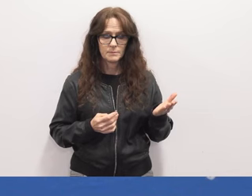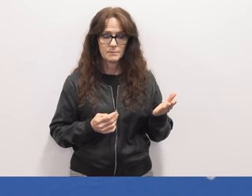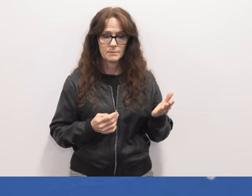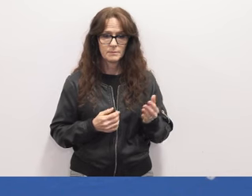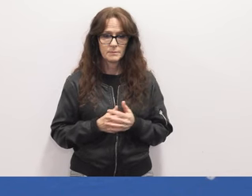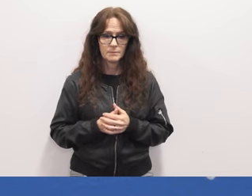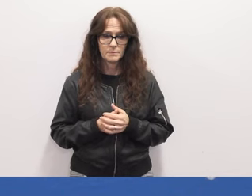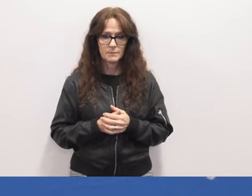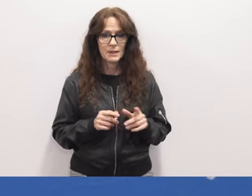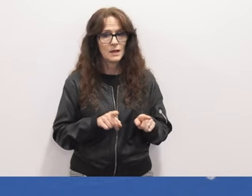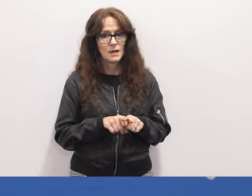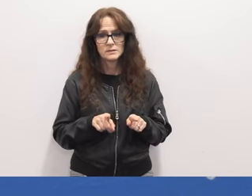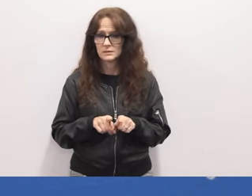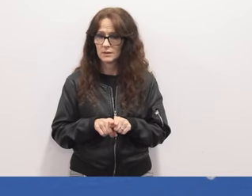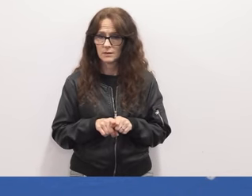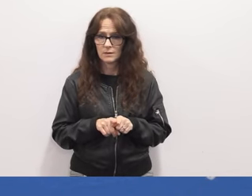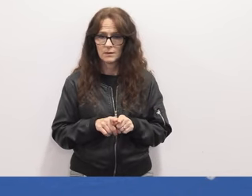[Erik Miller] I do firmly believe that